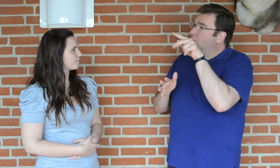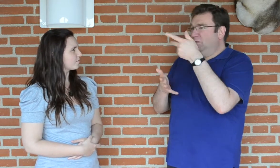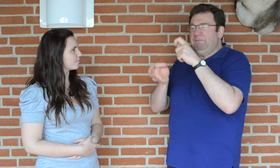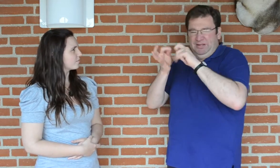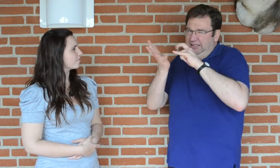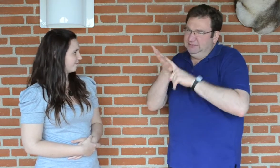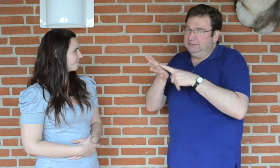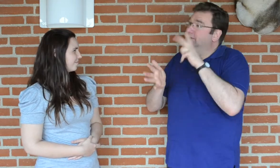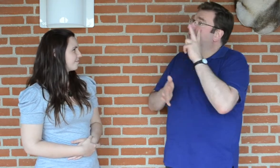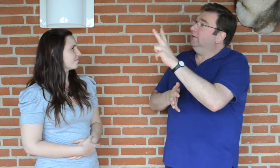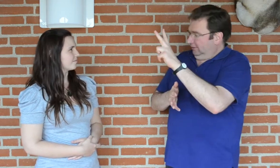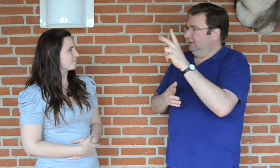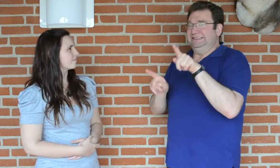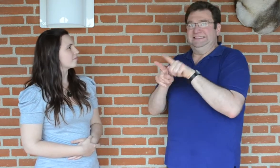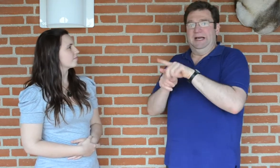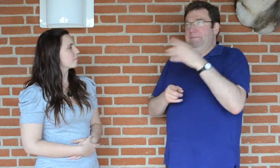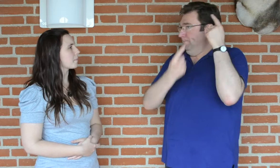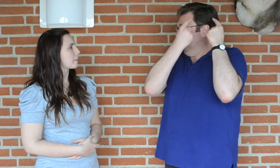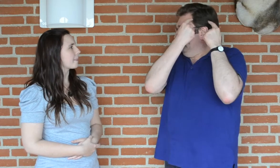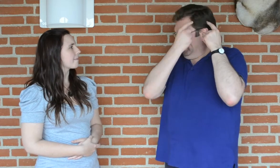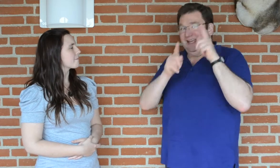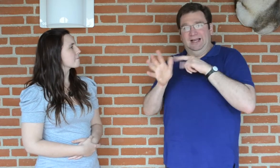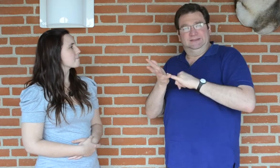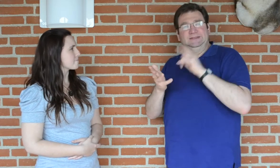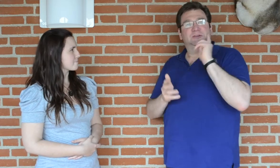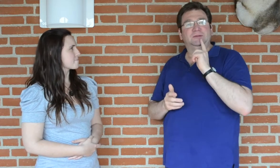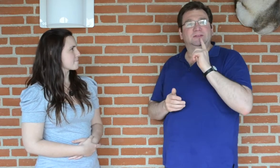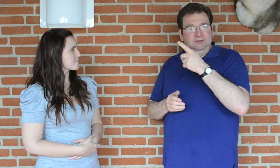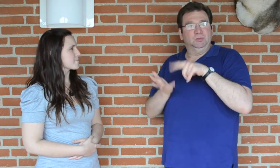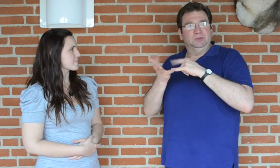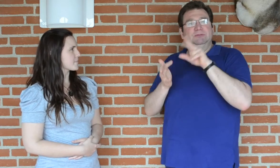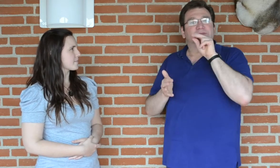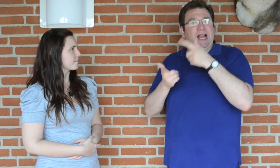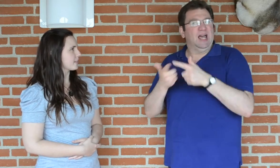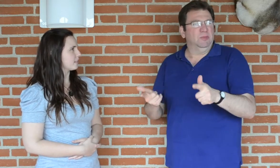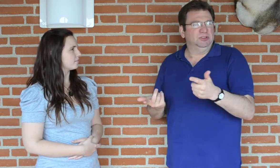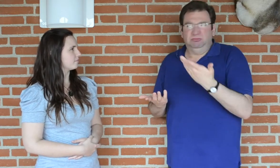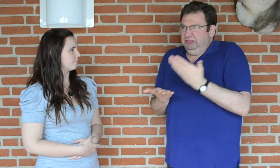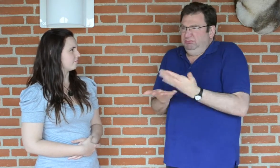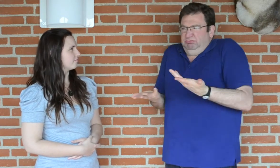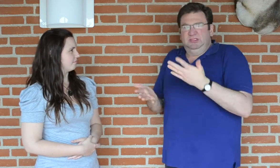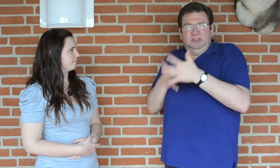use Auslan/BSL use the same parts of their brain as hearing people do with their spoken language.